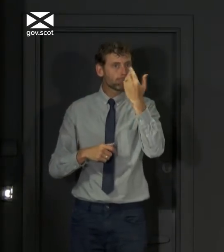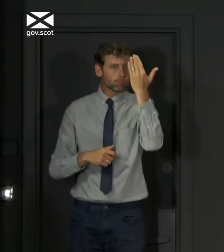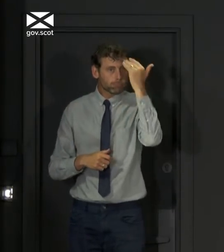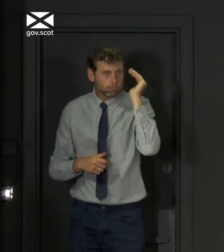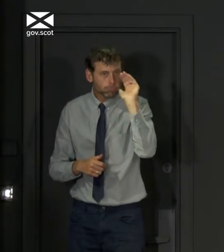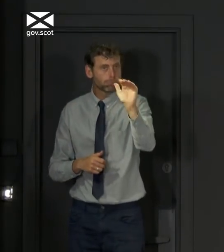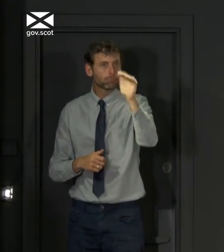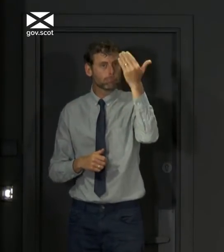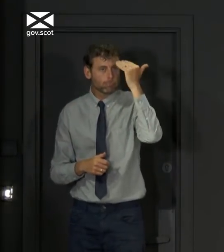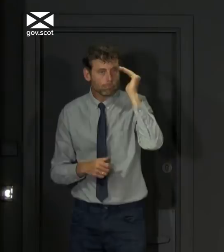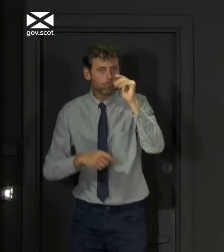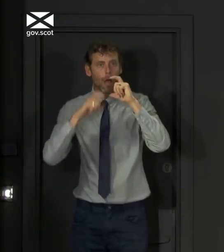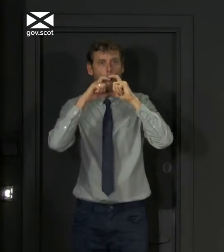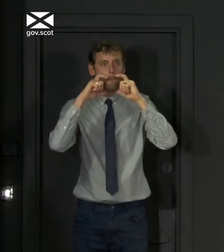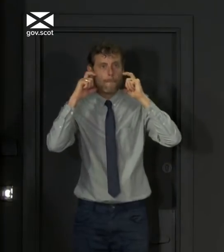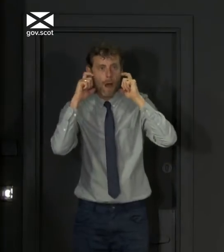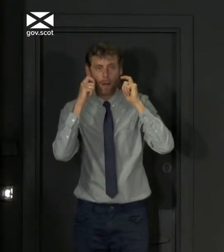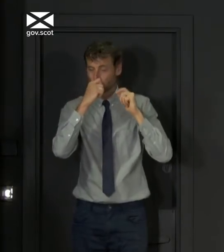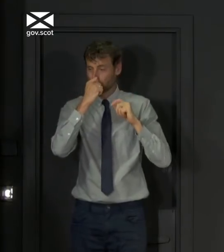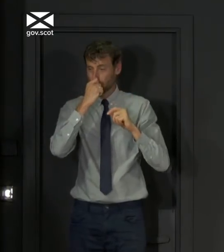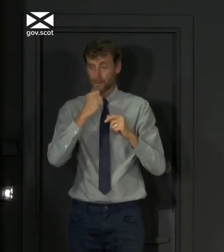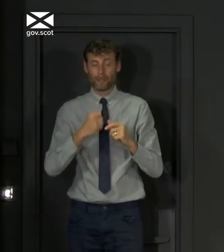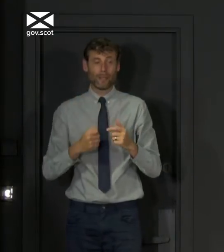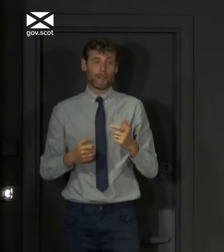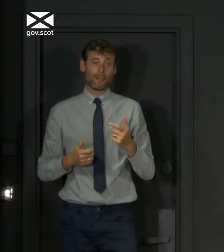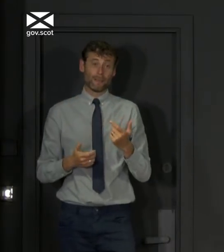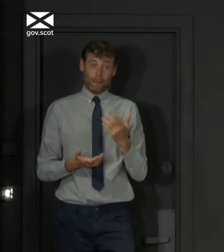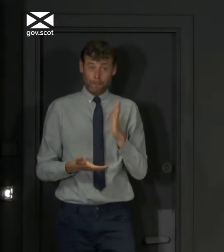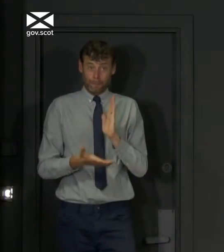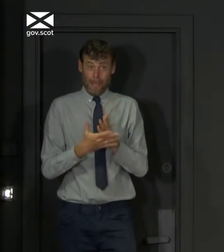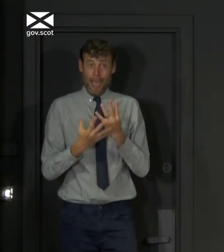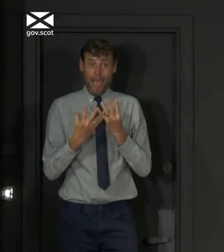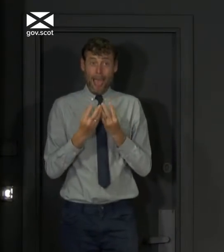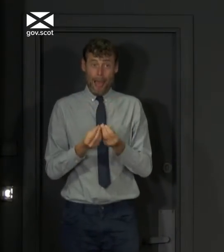heard me say this before so I won't repeat it all, but it does make a difference and